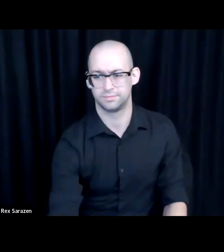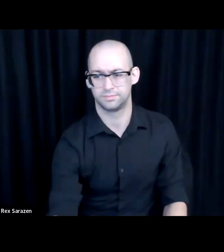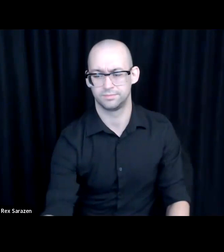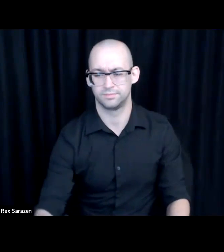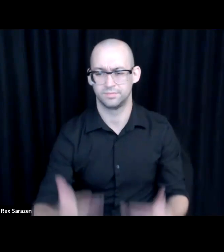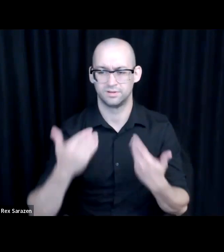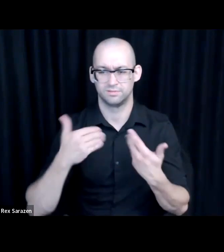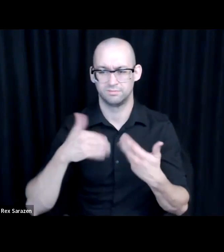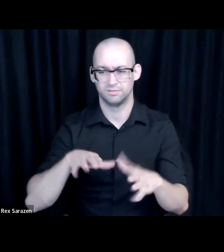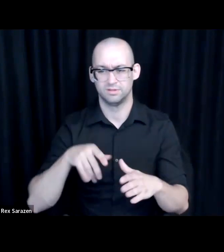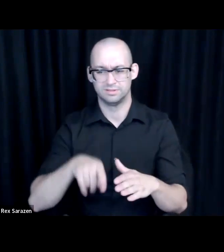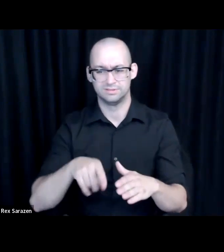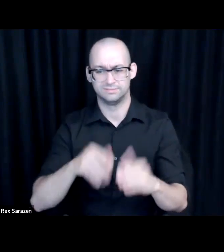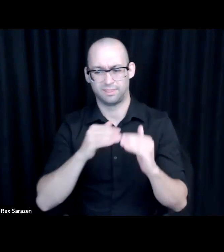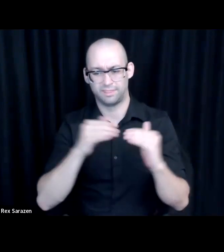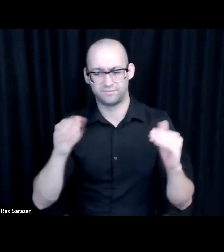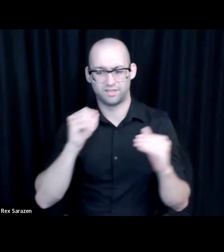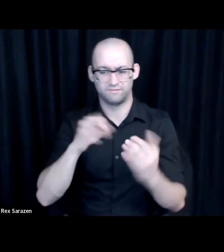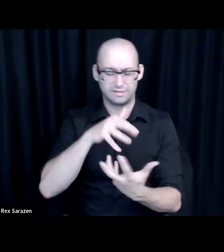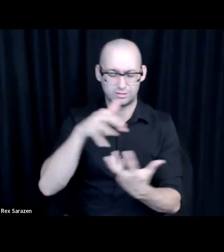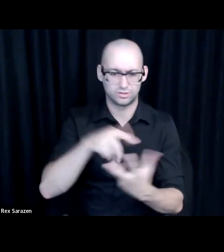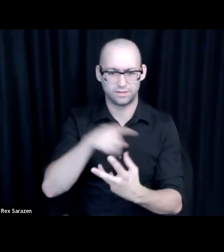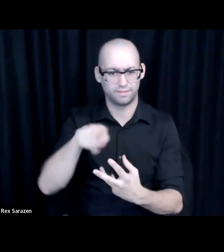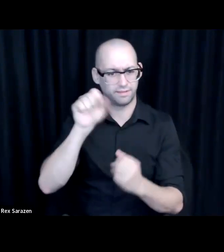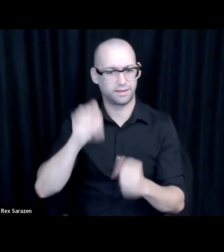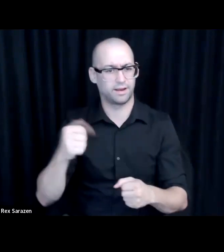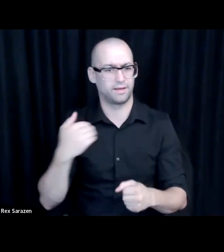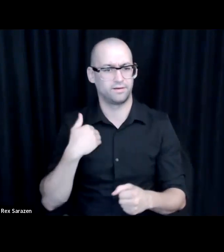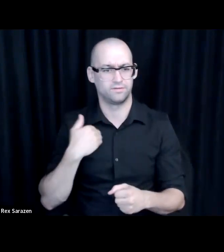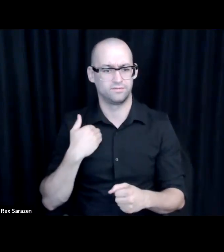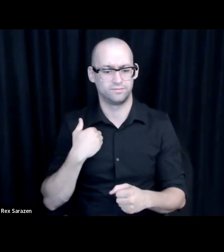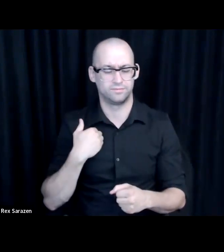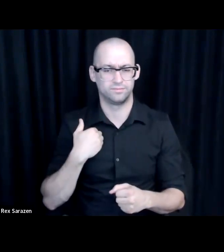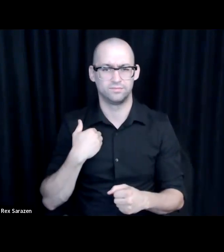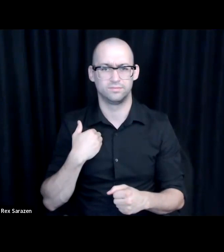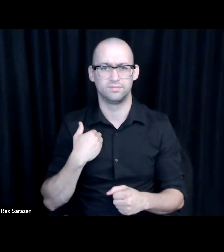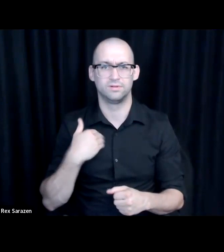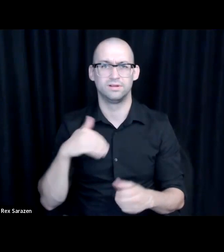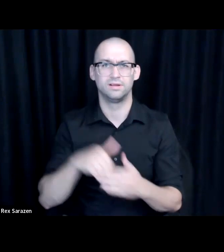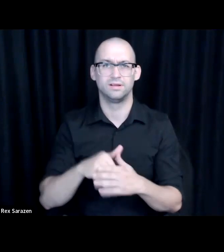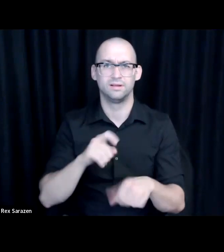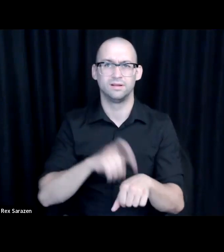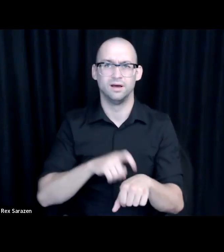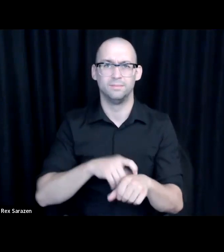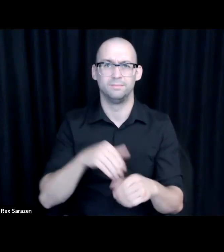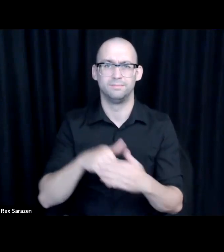interaction, they can certainly have it. It's a period in time when, some of the Tribes